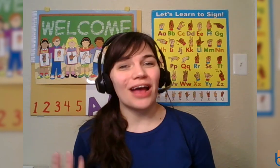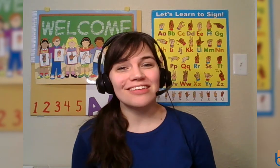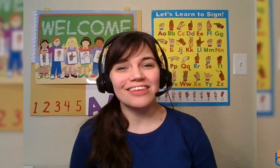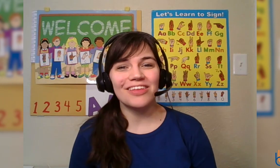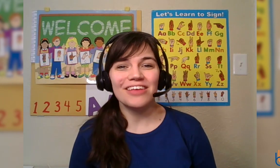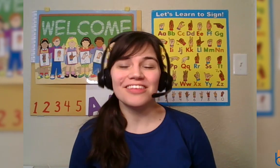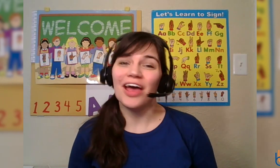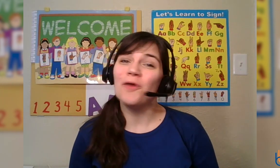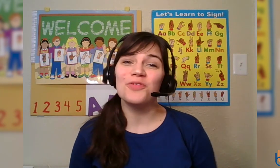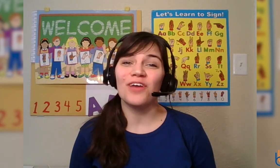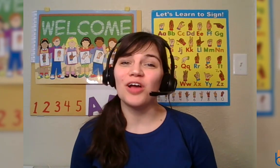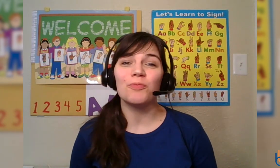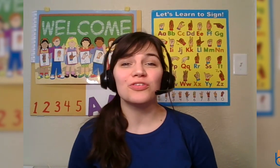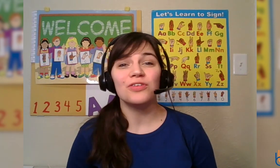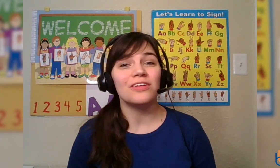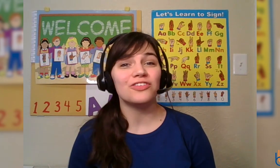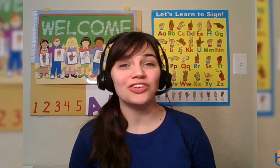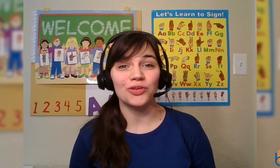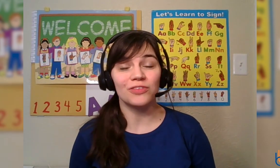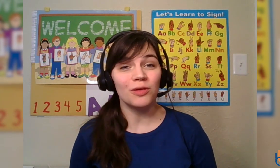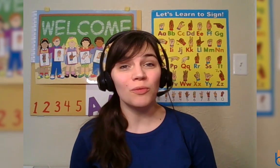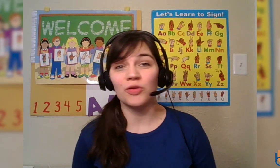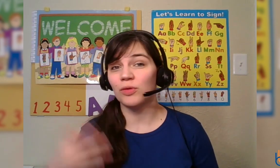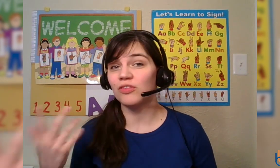practicing these. I hope you find opportunities to use them, whether with